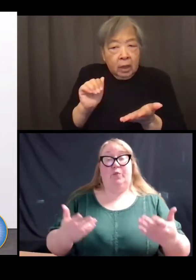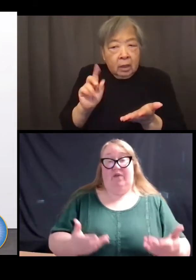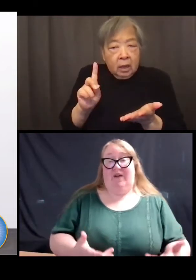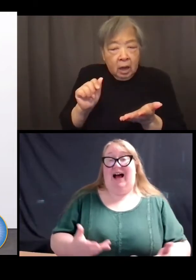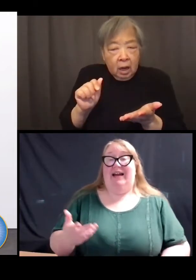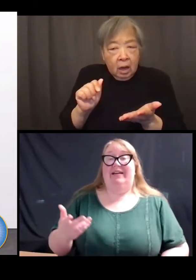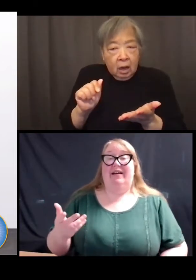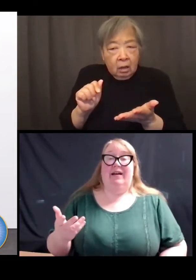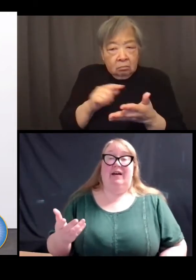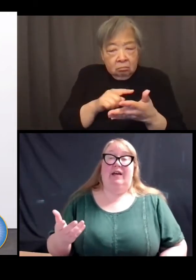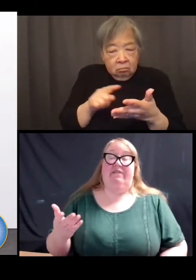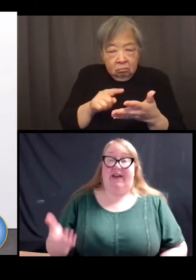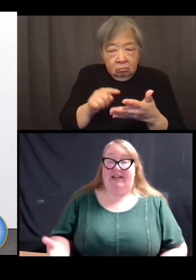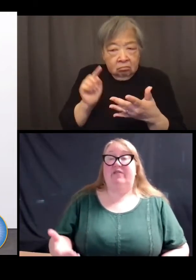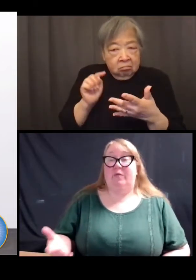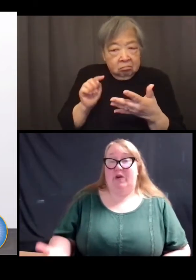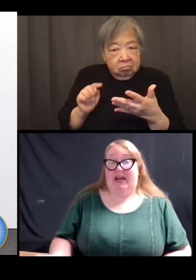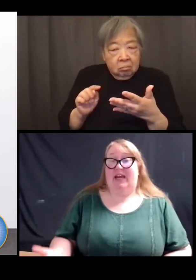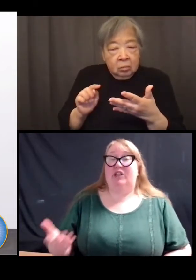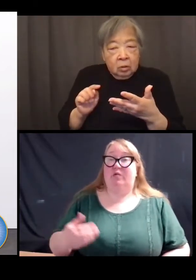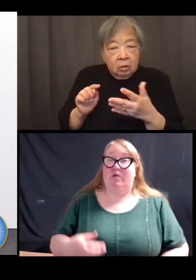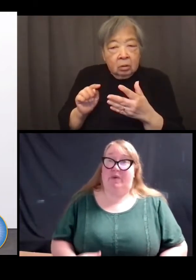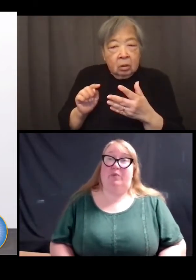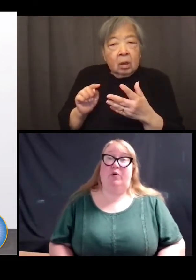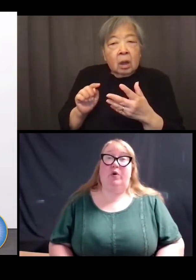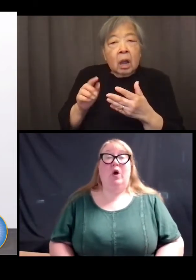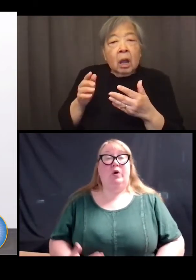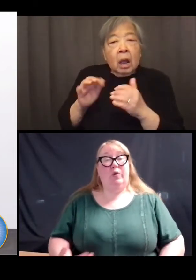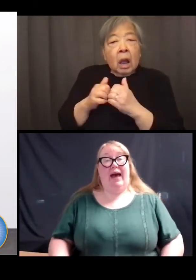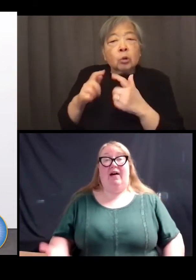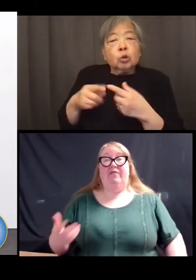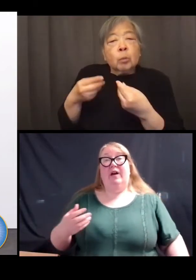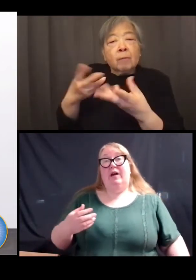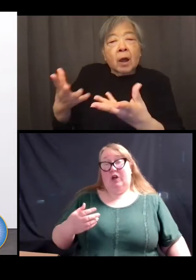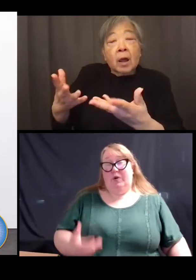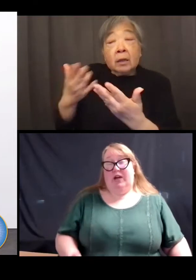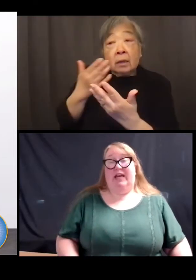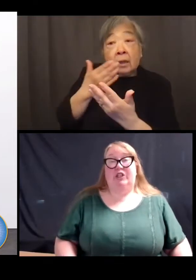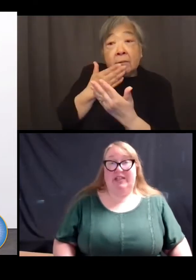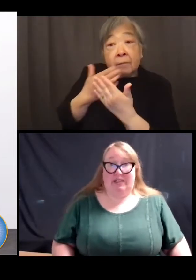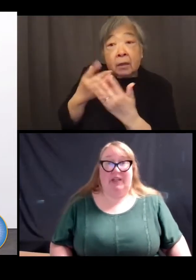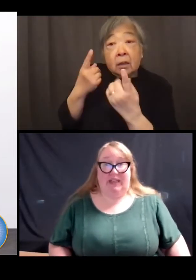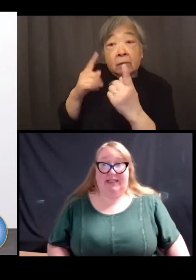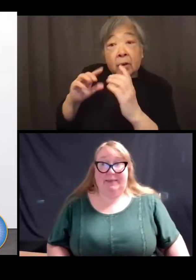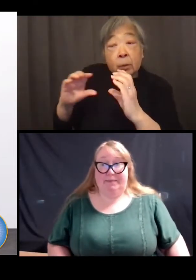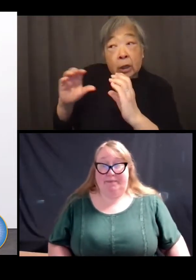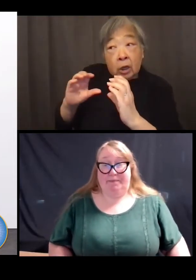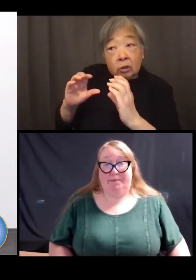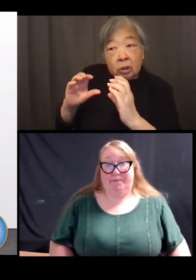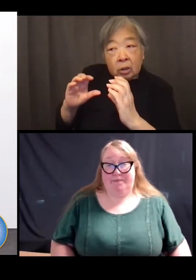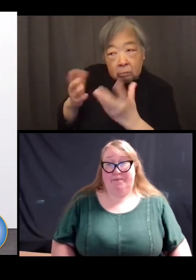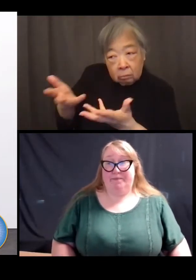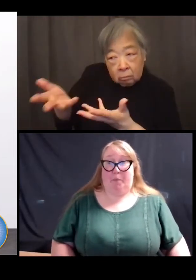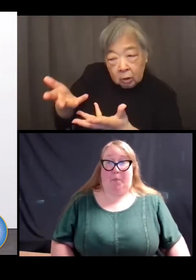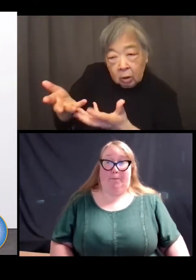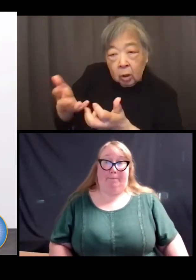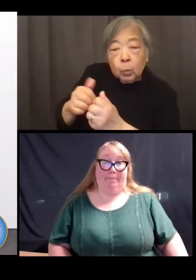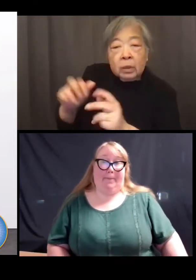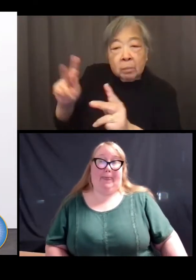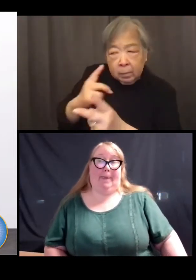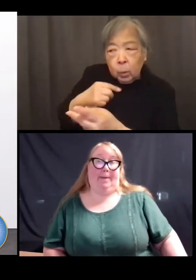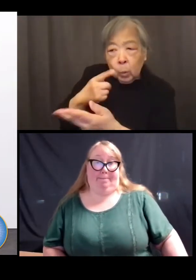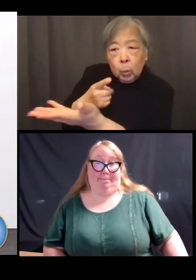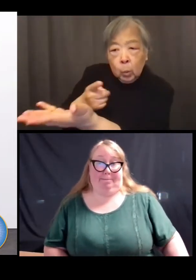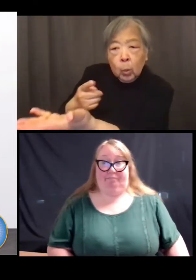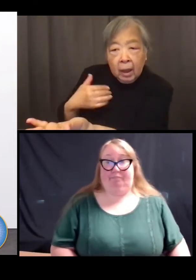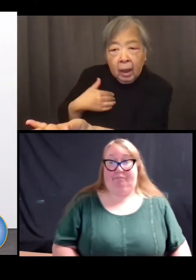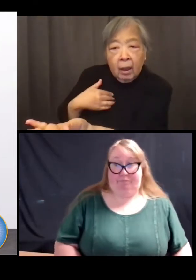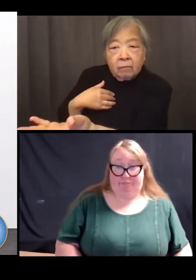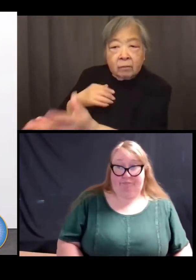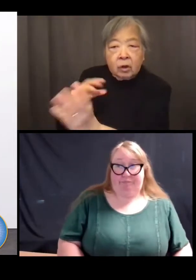provide effective communication with people who have communication disabilities.